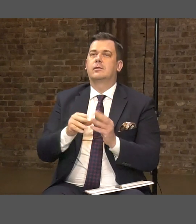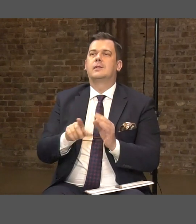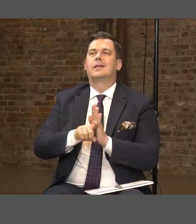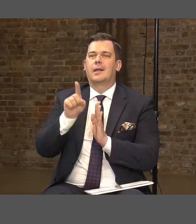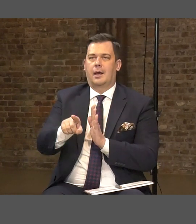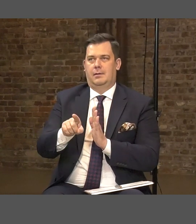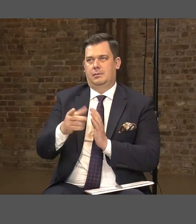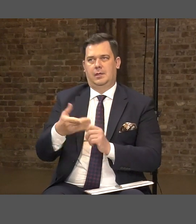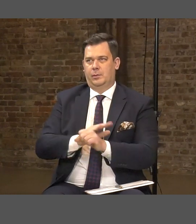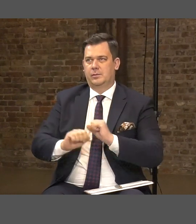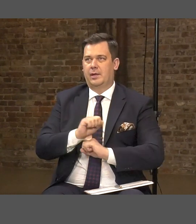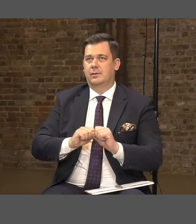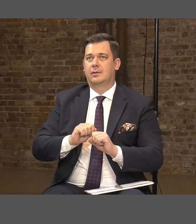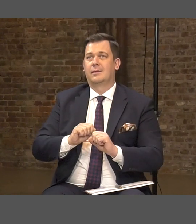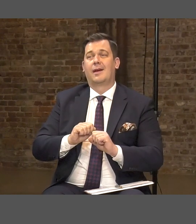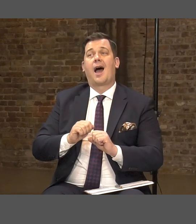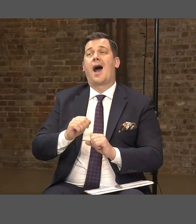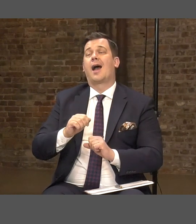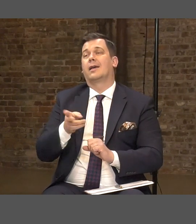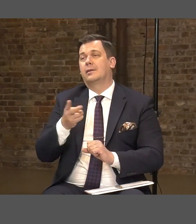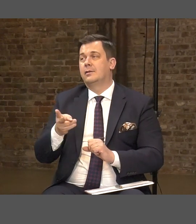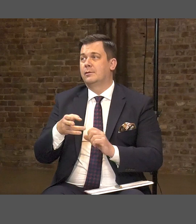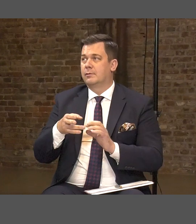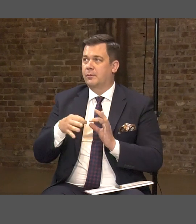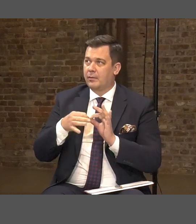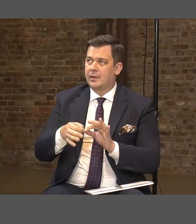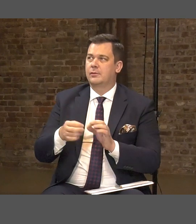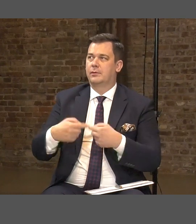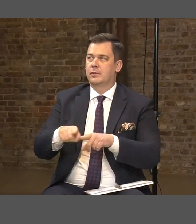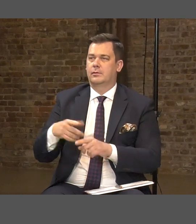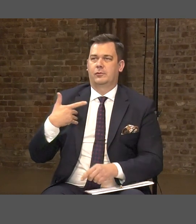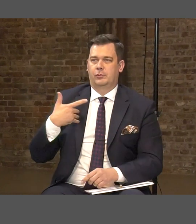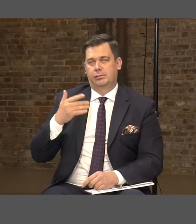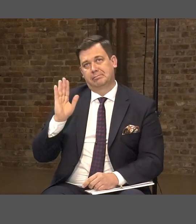All for people with disabilities. And when will this be implemented?